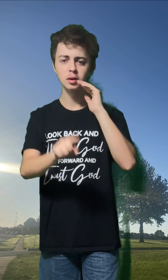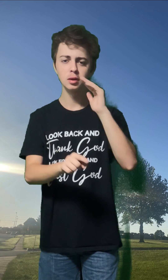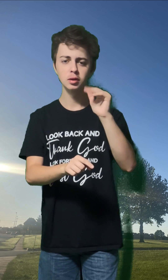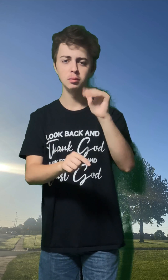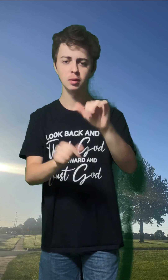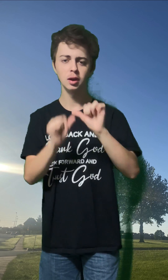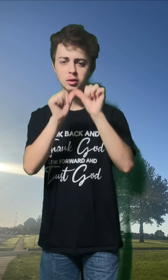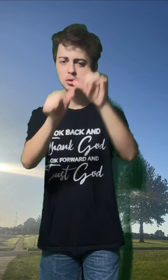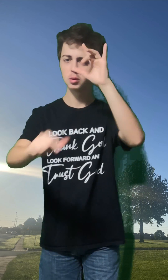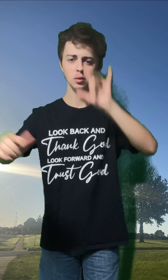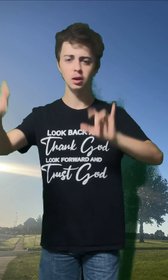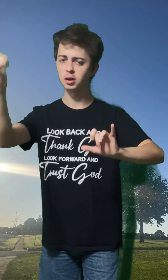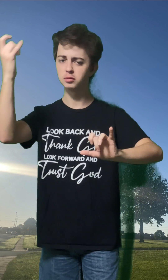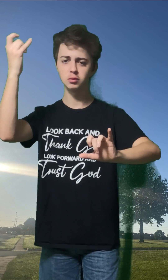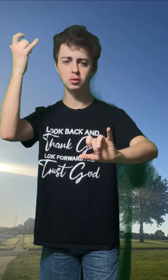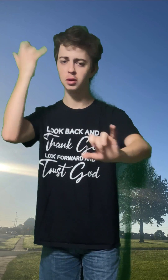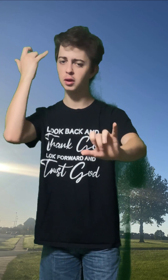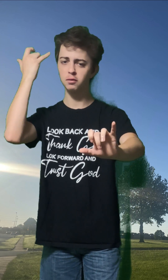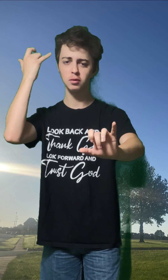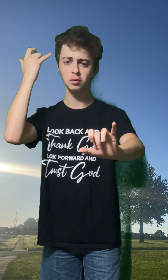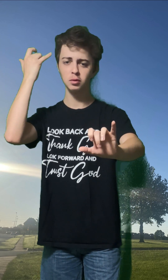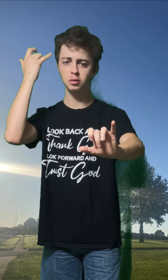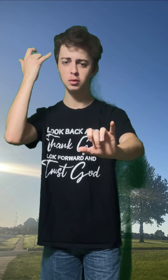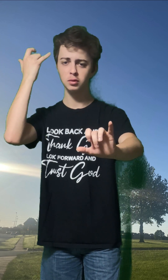But goodbyes don't last forever